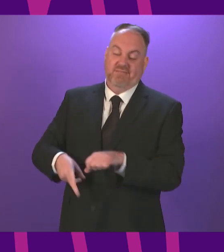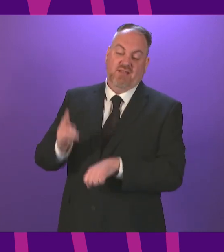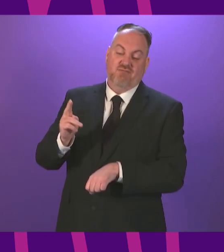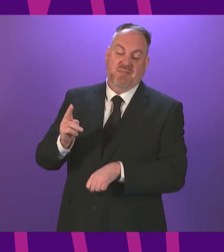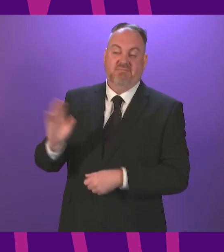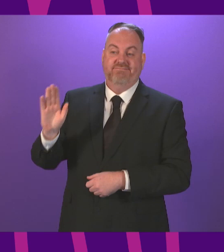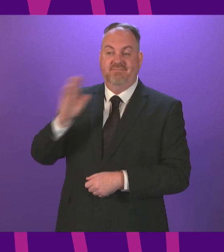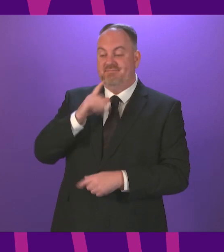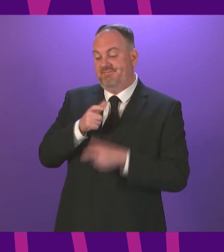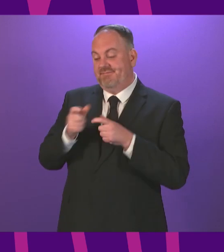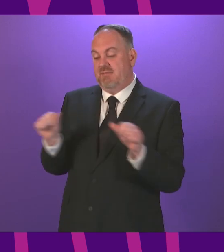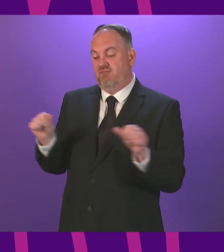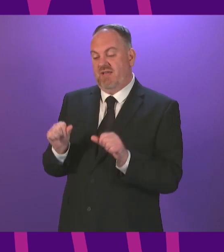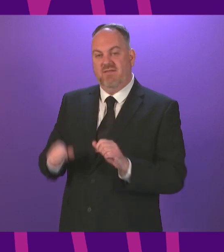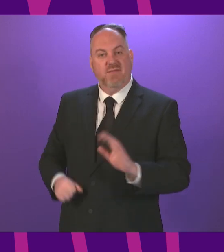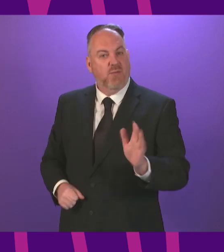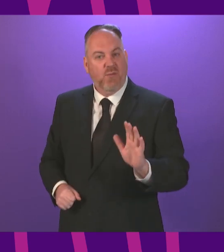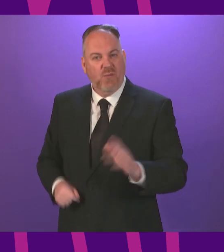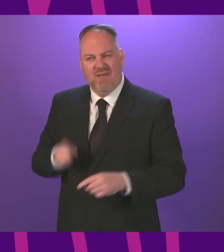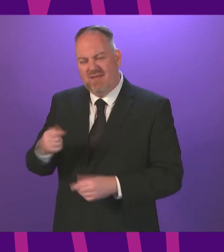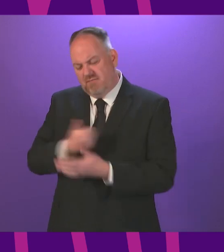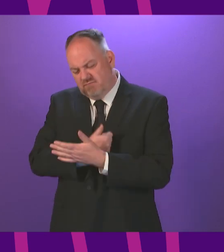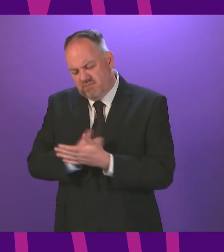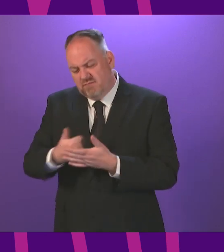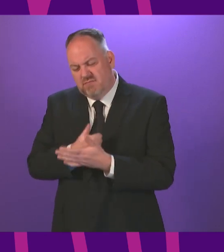he demonstrated huge commitment to the organisations that he championed.